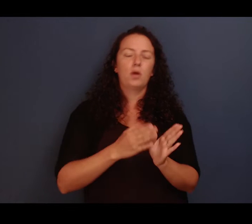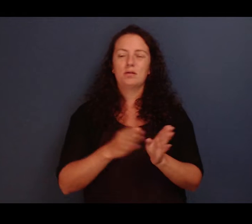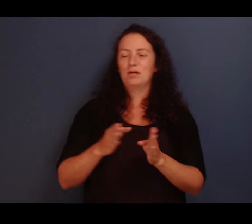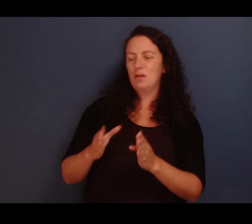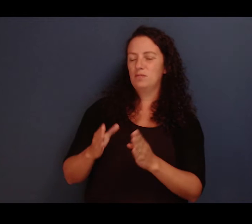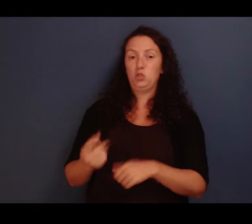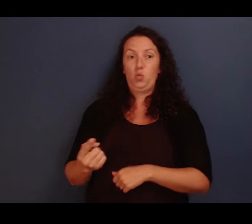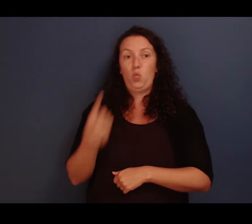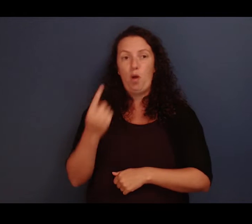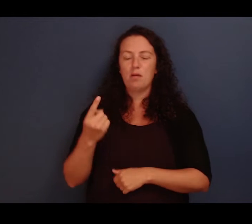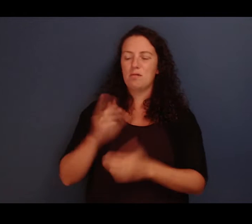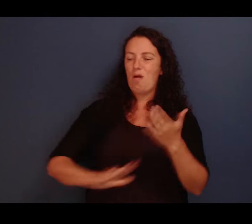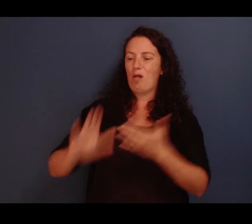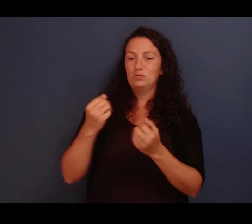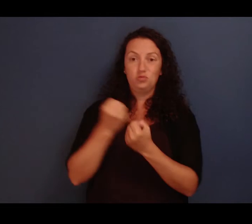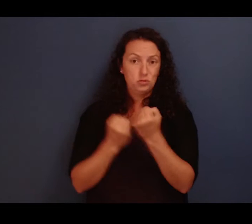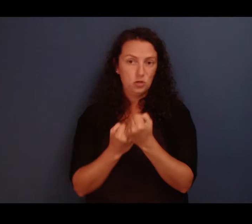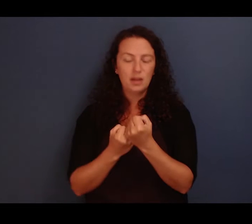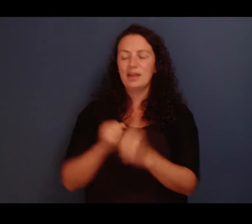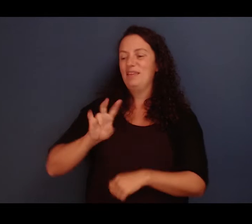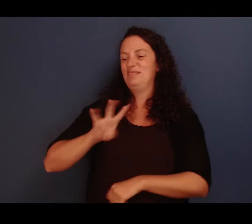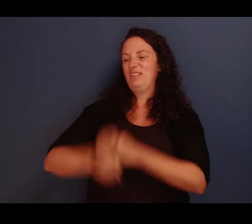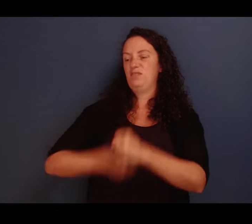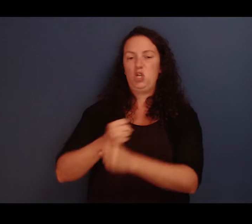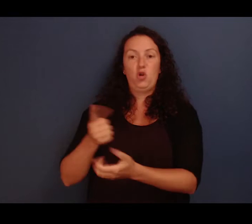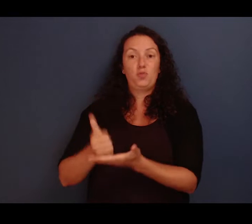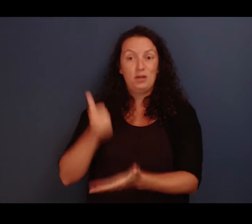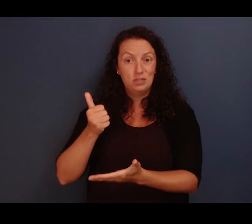a One College structure, and our seven-year Accreditation visit will make this a truly